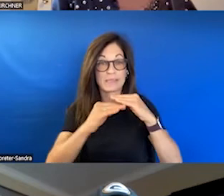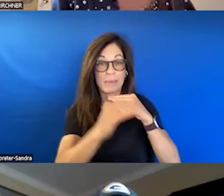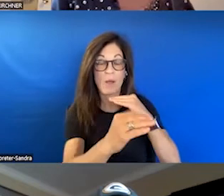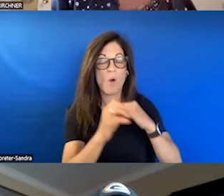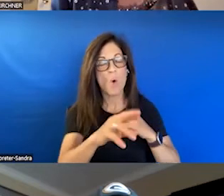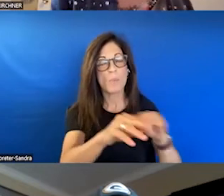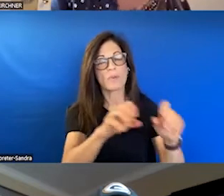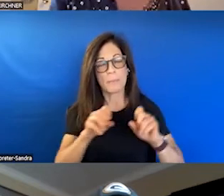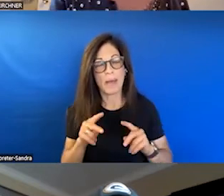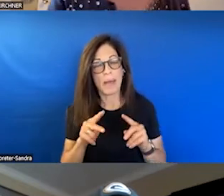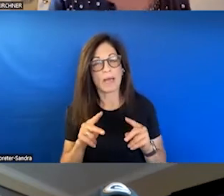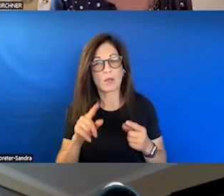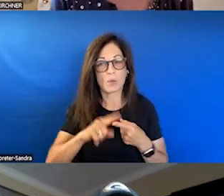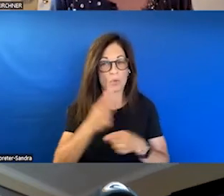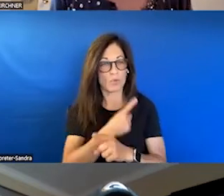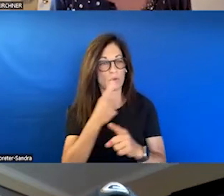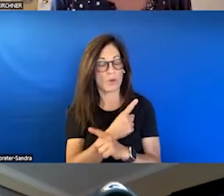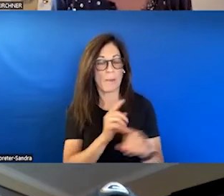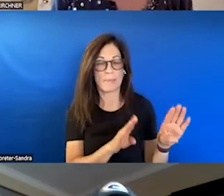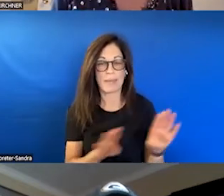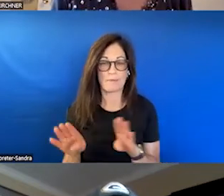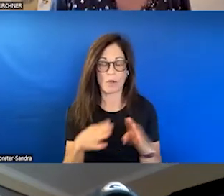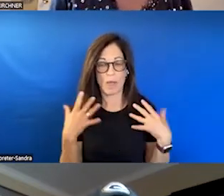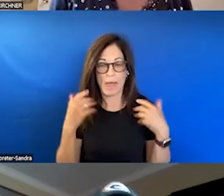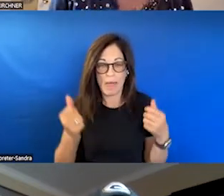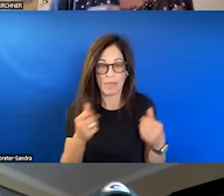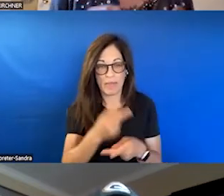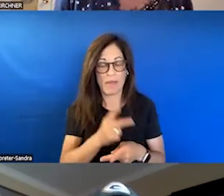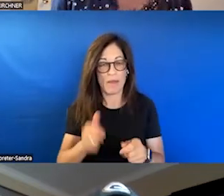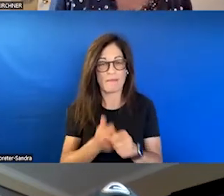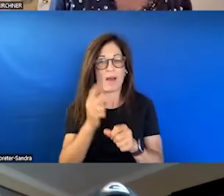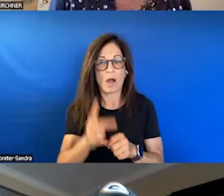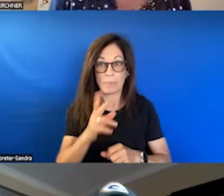INTO, INTO, THE ROUTINE, BEHAVIORAL HEALTH CARE FOLLOW UP. AN, AND, THE CRISIS, HAS REALLY SORT